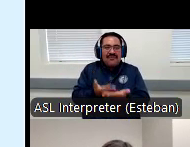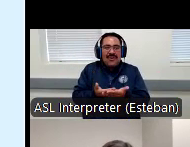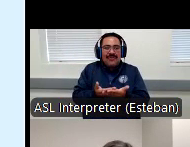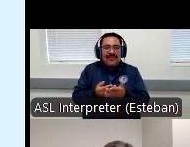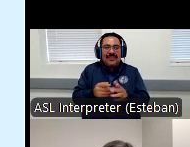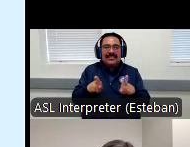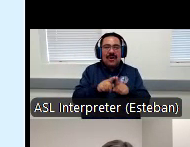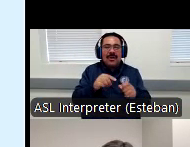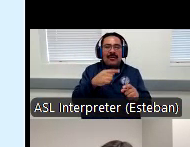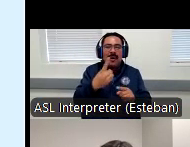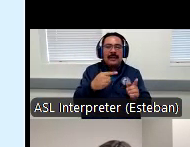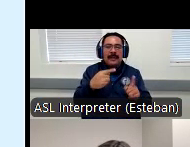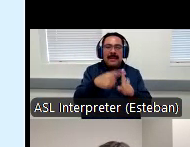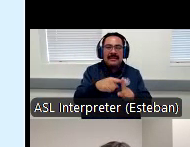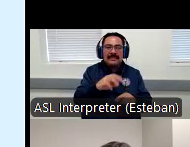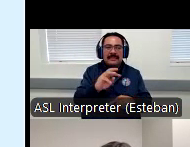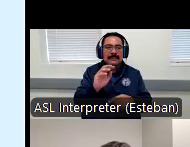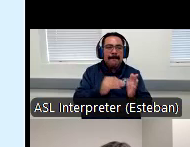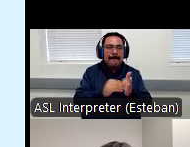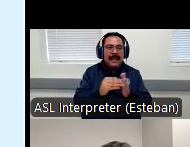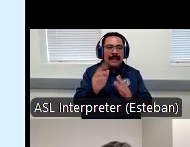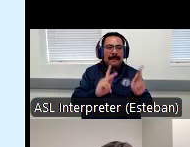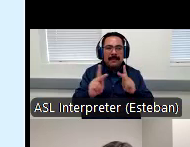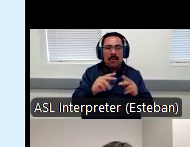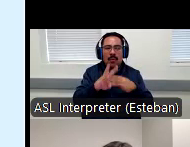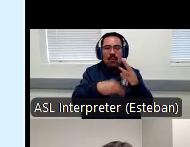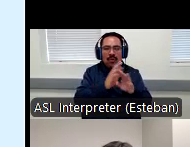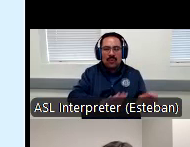1 plus billion people worldwide. If you'd like to reach out to me,